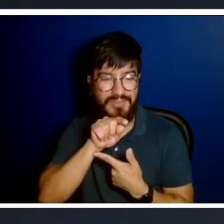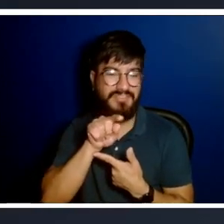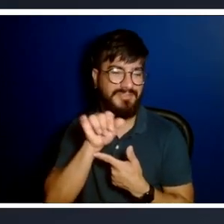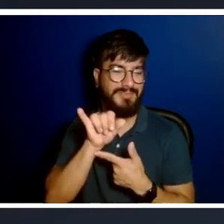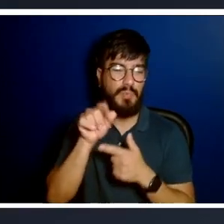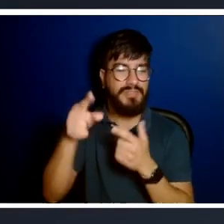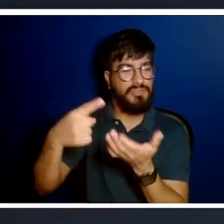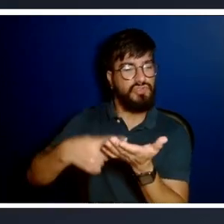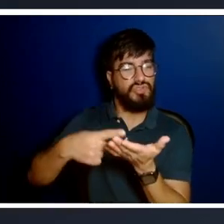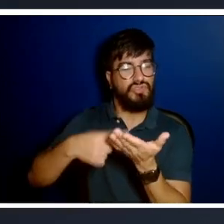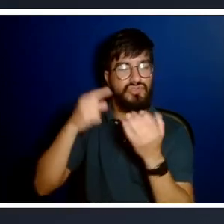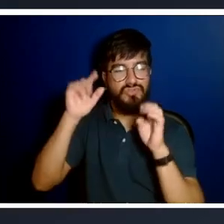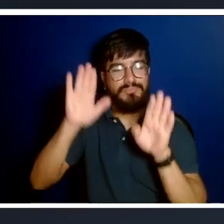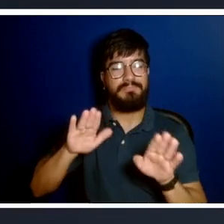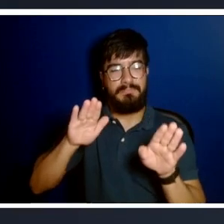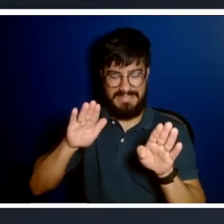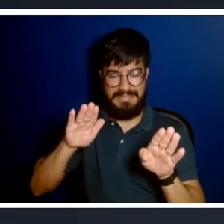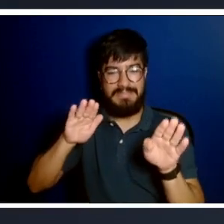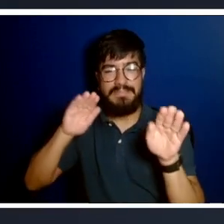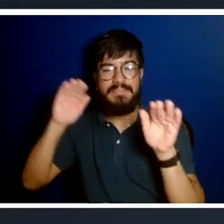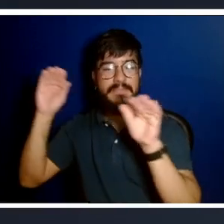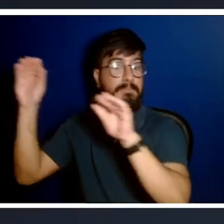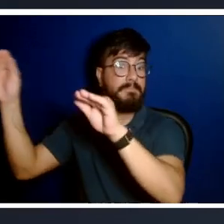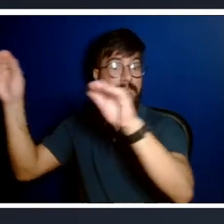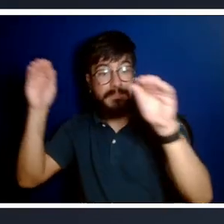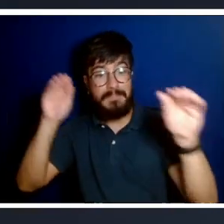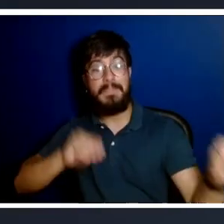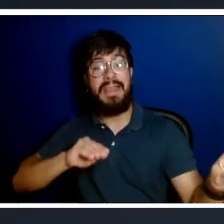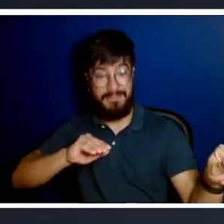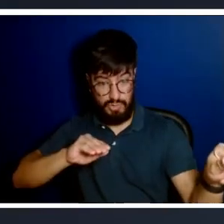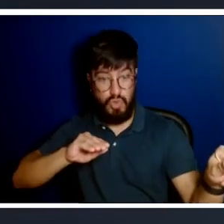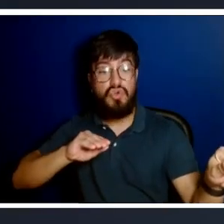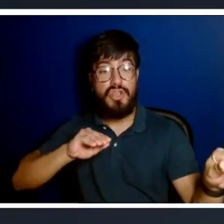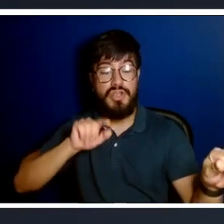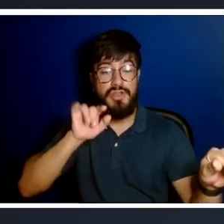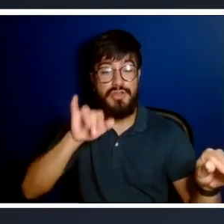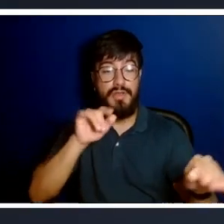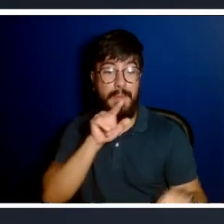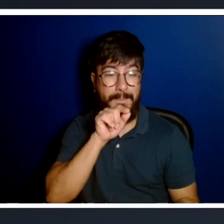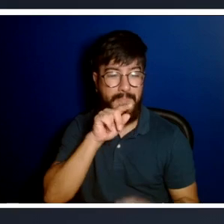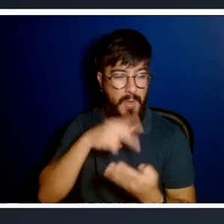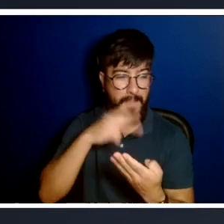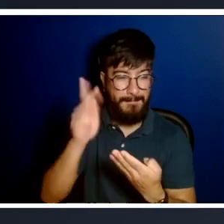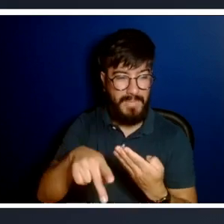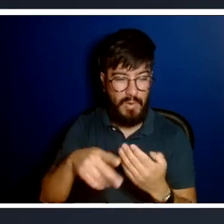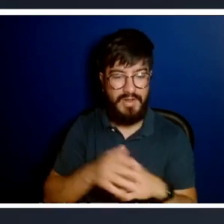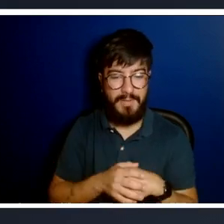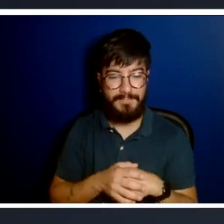bird program and so that's actually the catch of the day. We don't know what bird is going to be